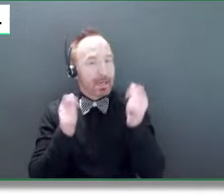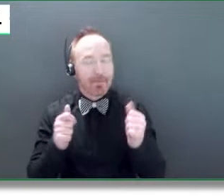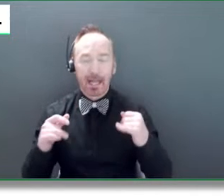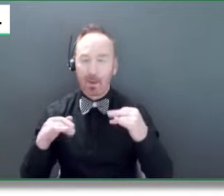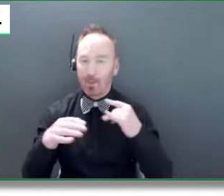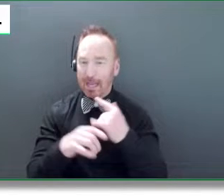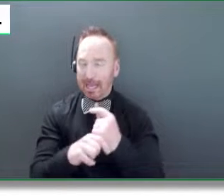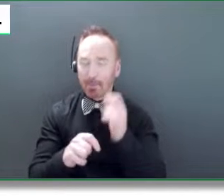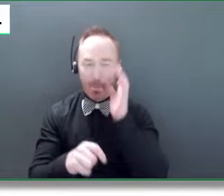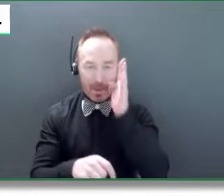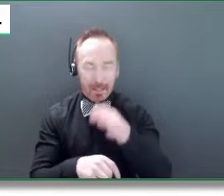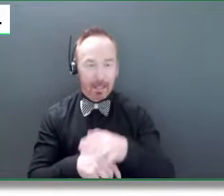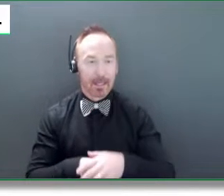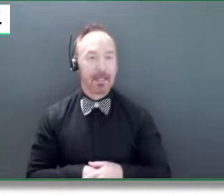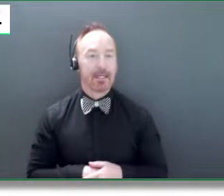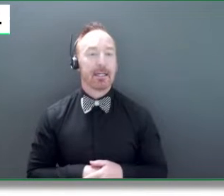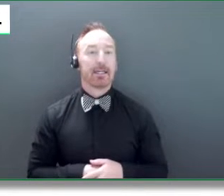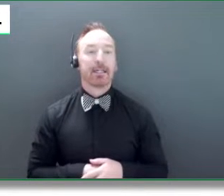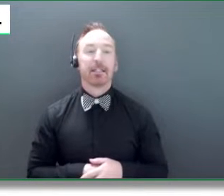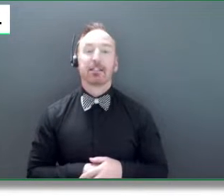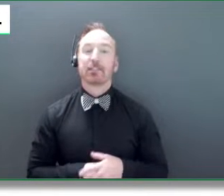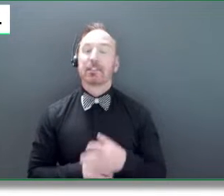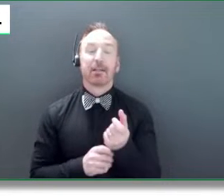would like to do before we wrap things up today.